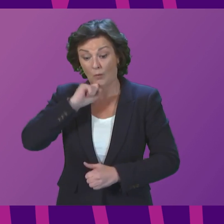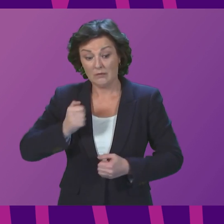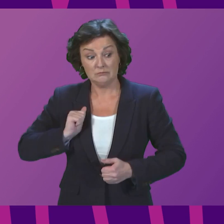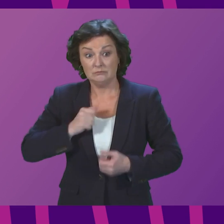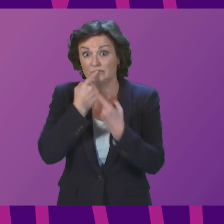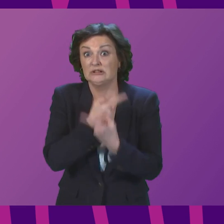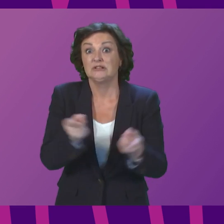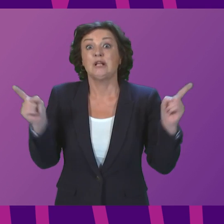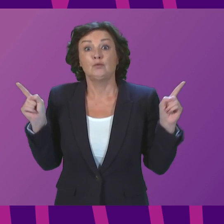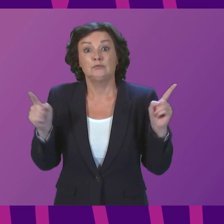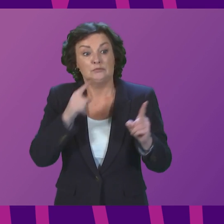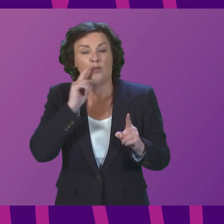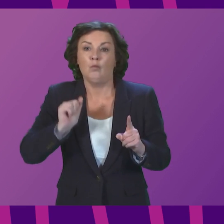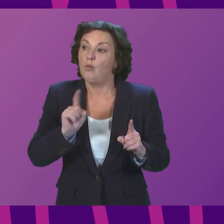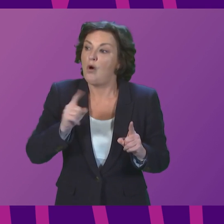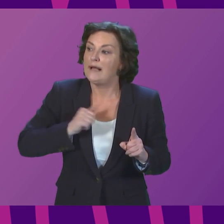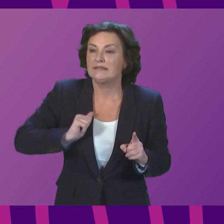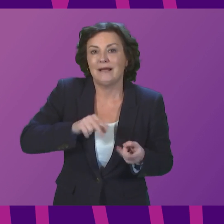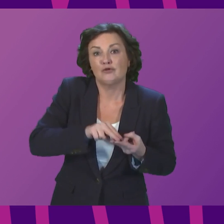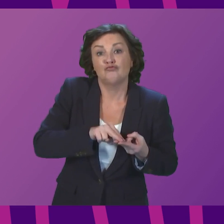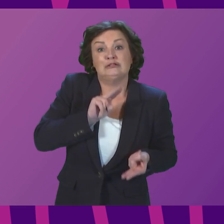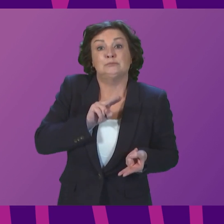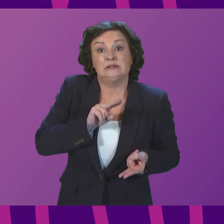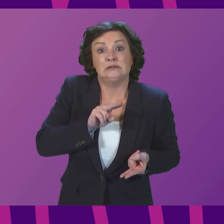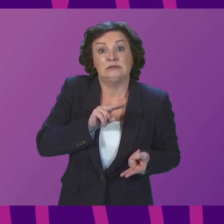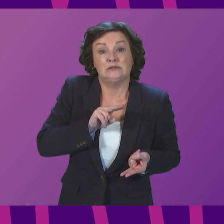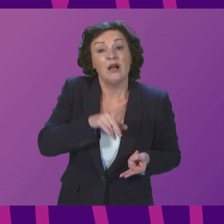Affordability for customers will be at the heart of that.